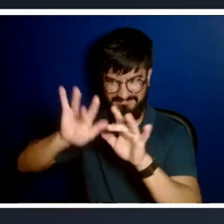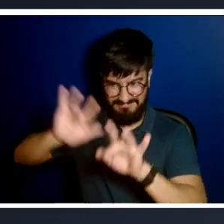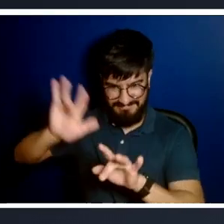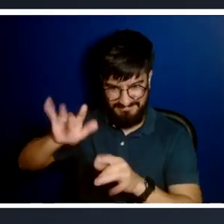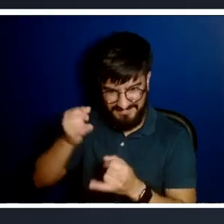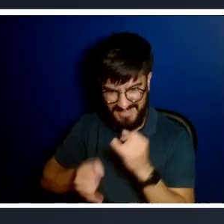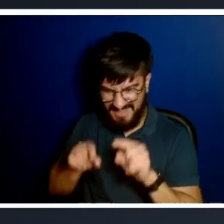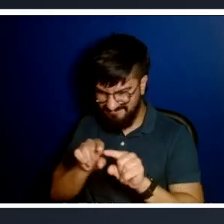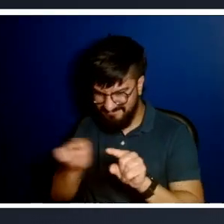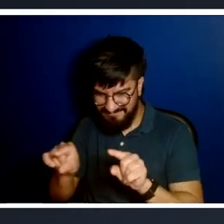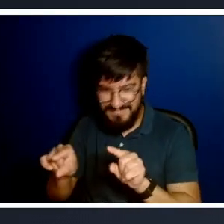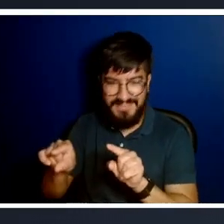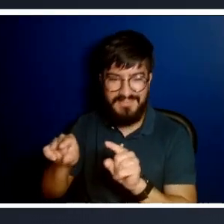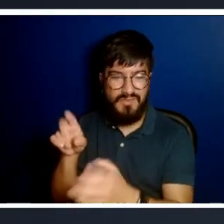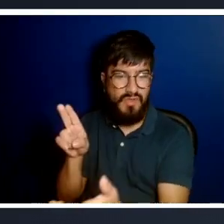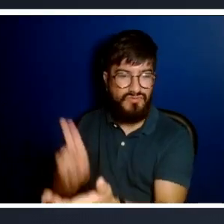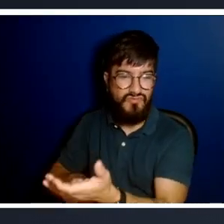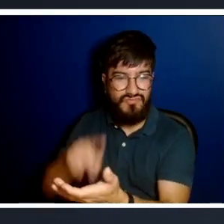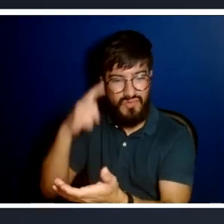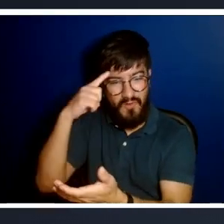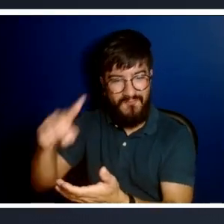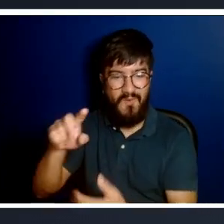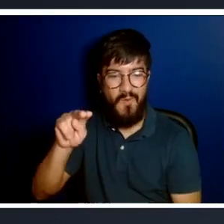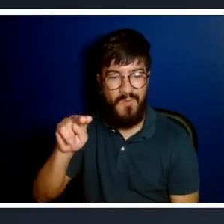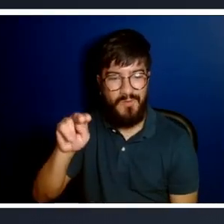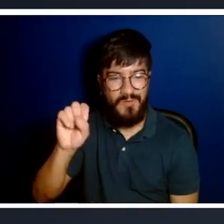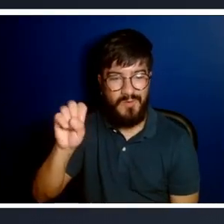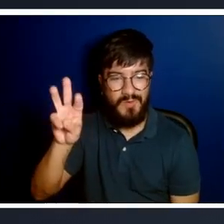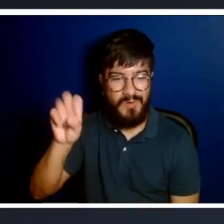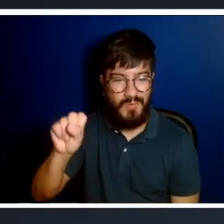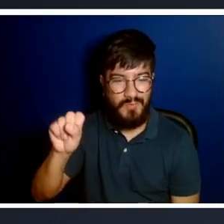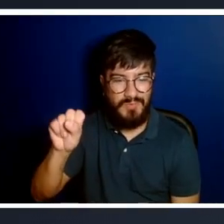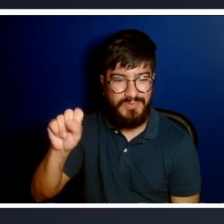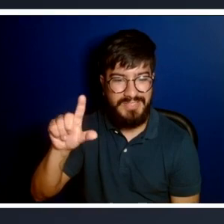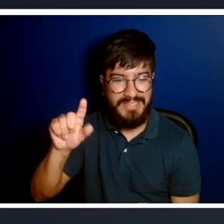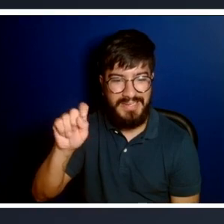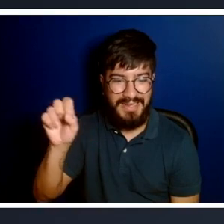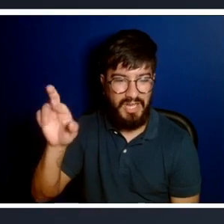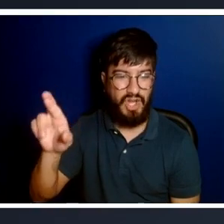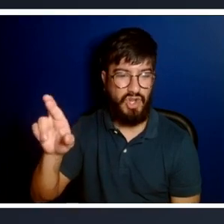newsletter. So, you can put your e-mail and then then say I want to join the educator newsletter